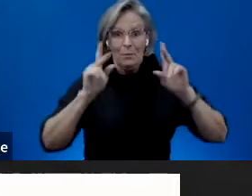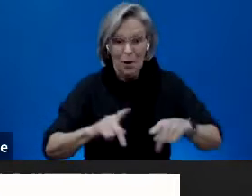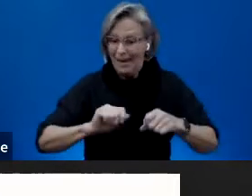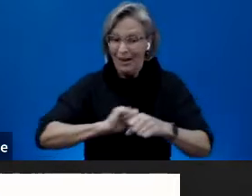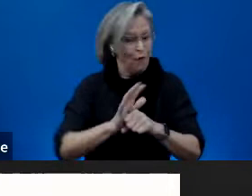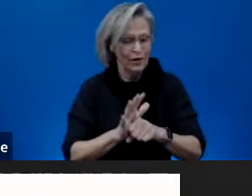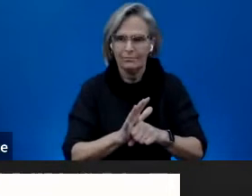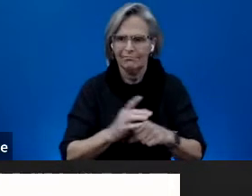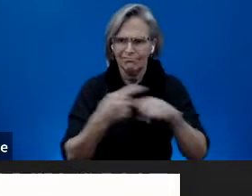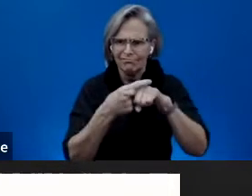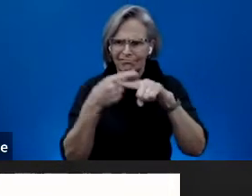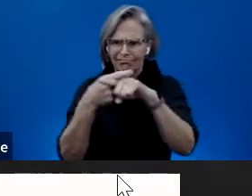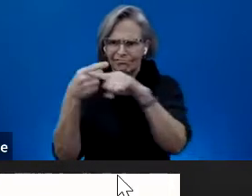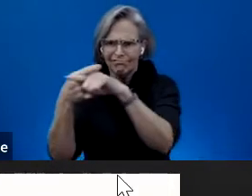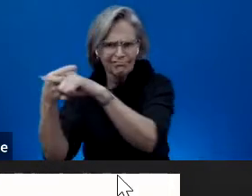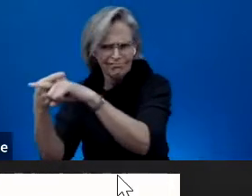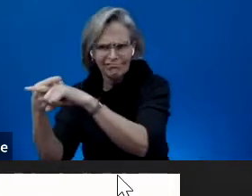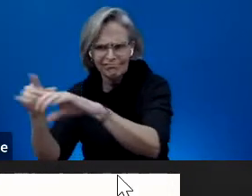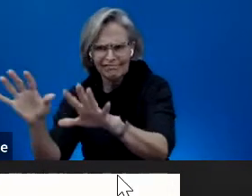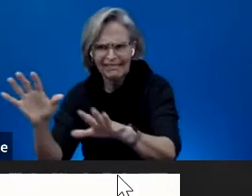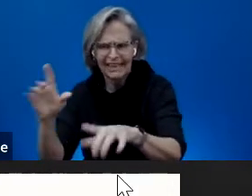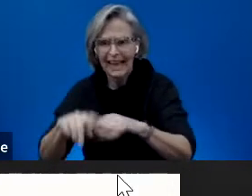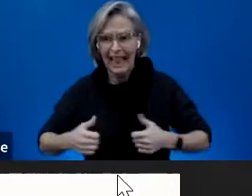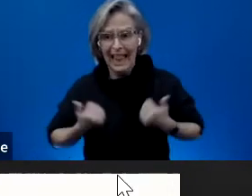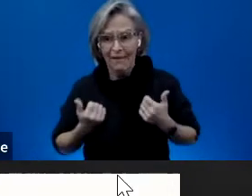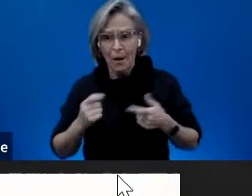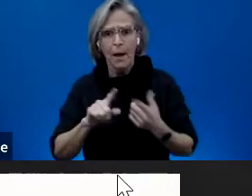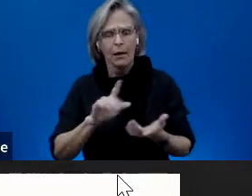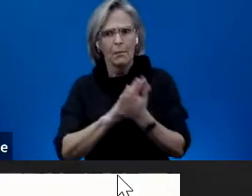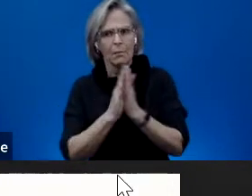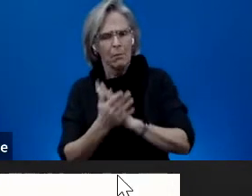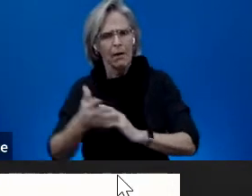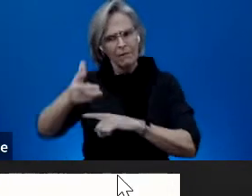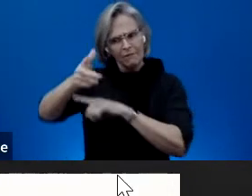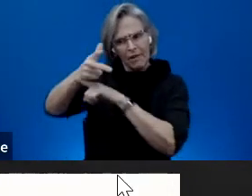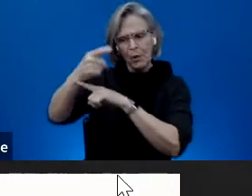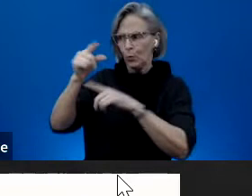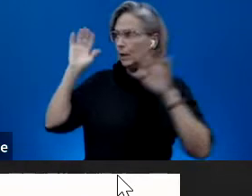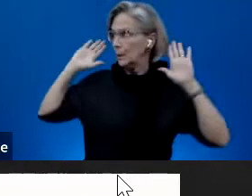and it ended up being this really cool filmed in front of a green screen kind of project.